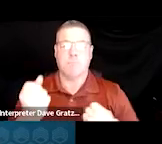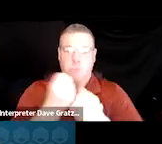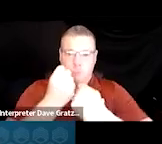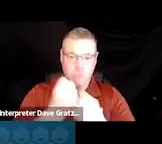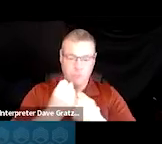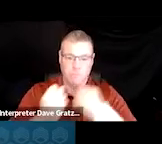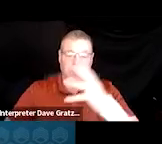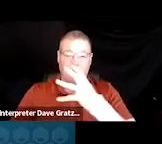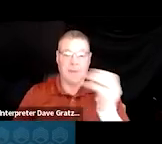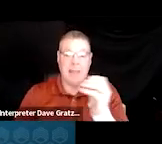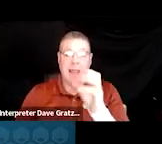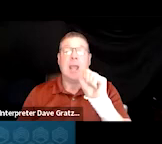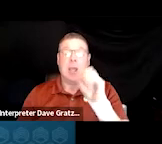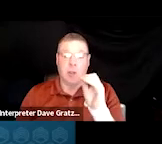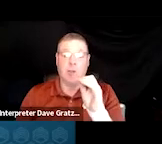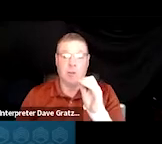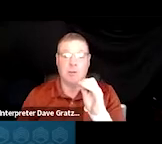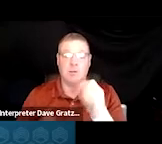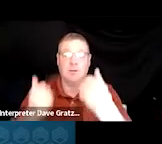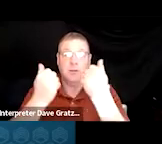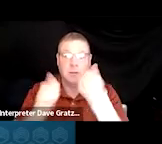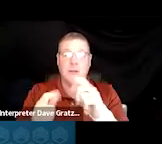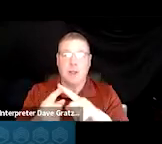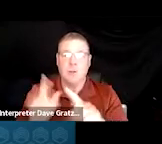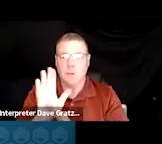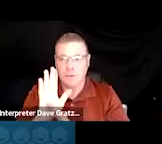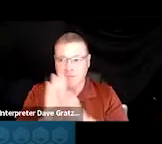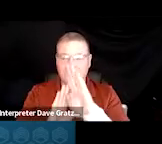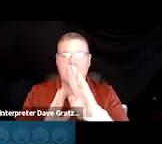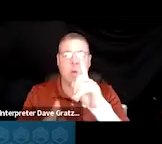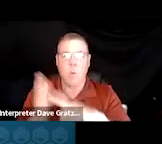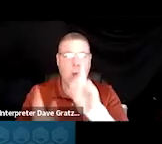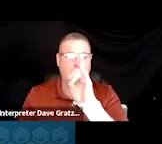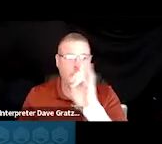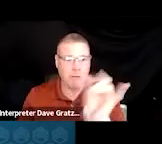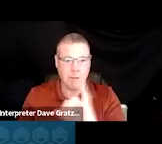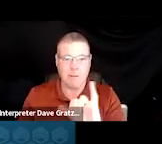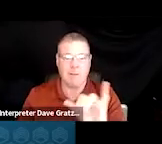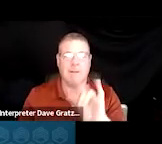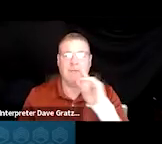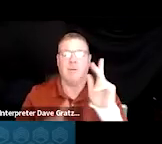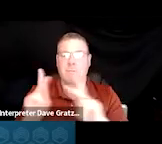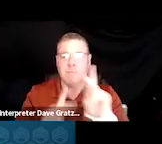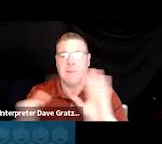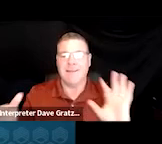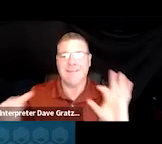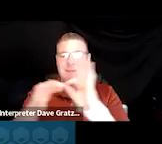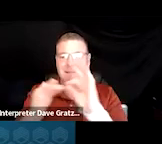And so trying to develop what a flow would look like for people to be connected with our peer services department